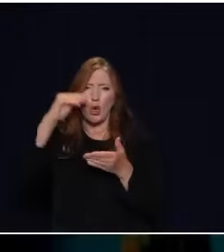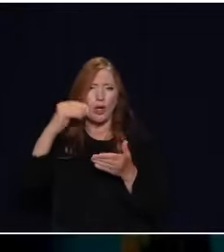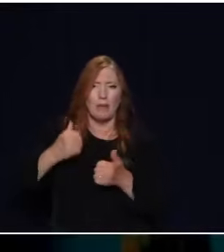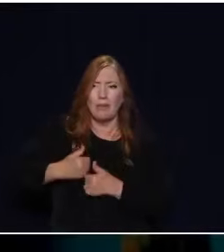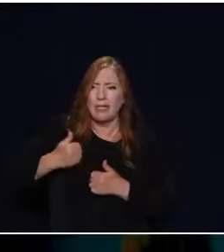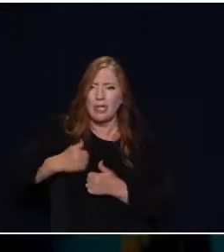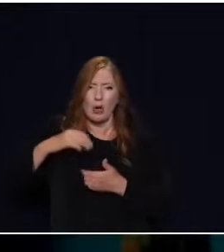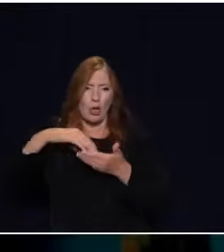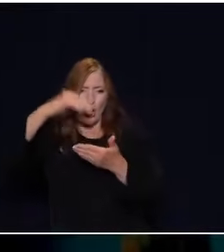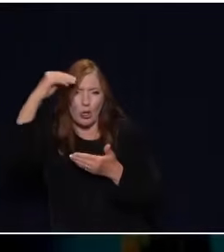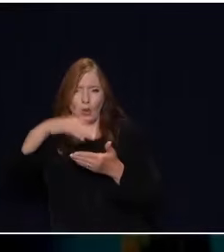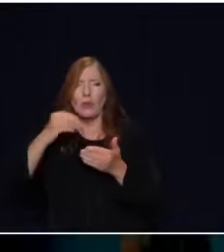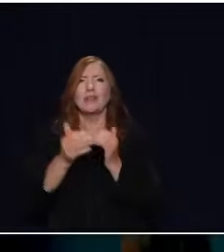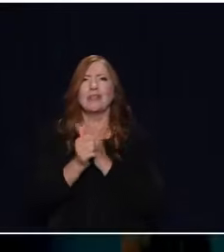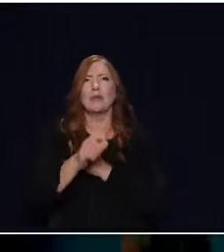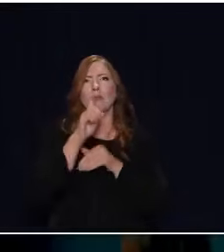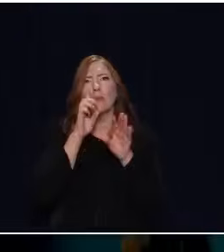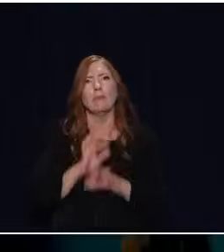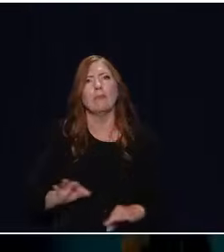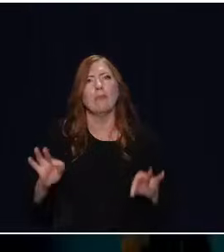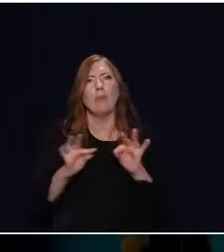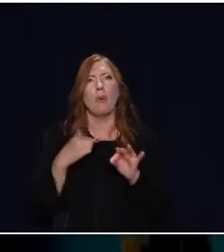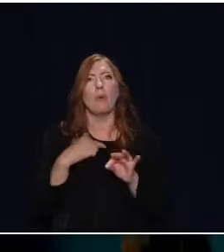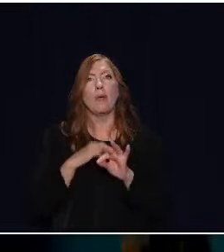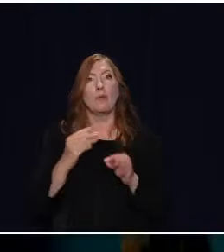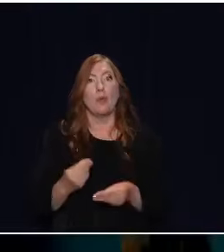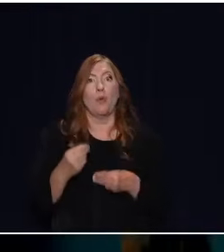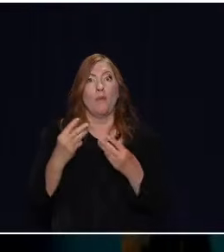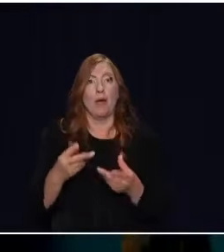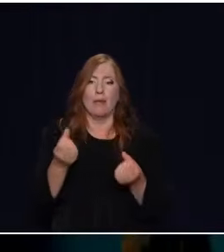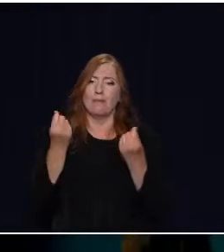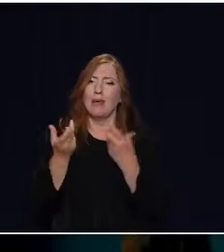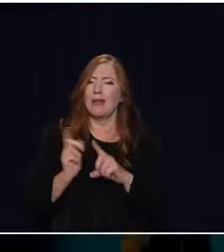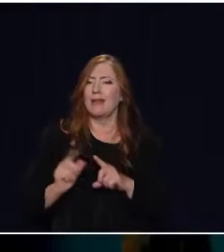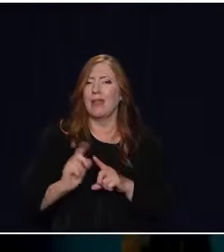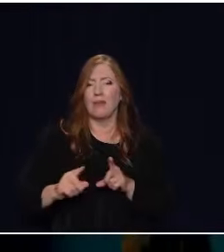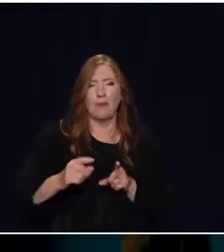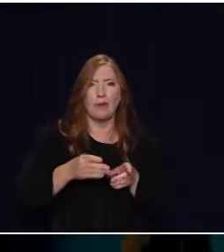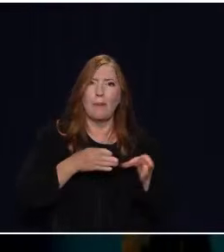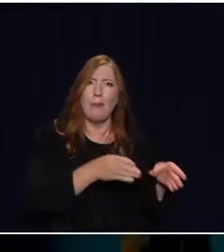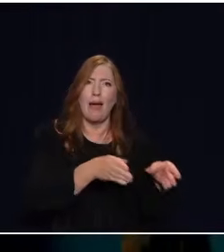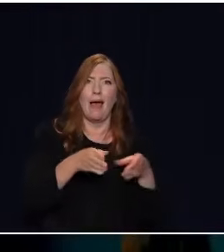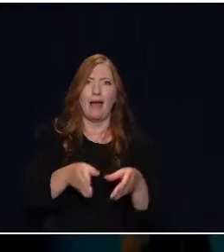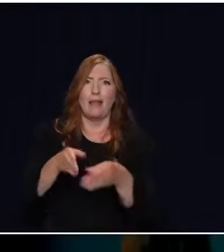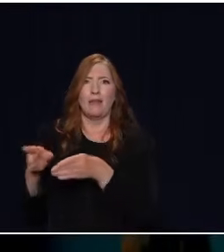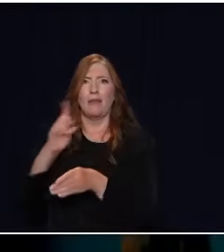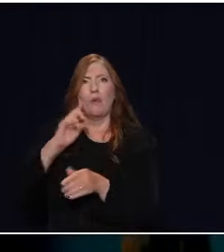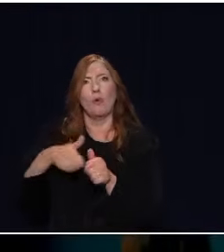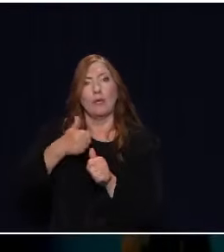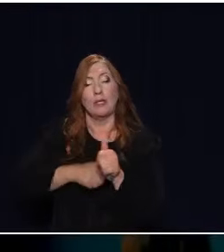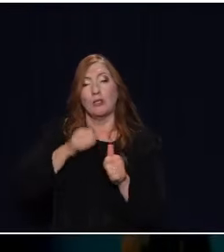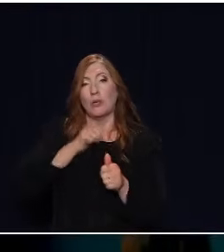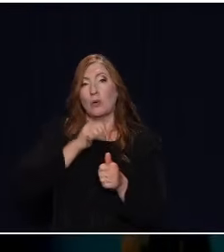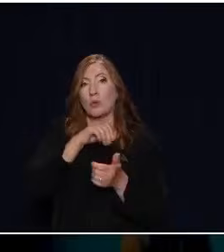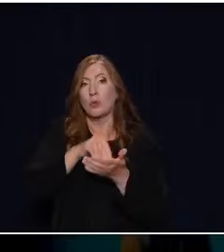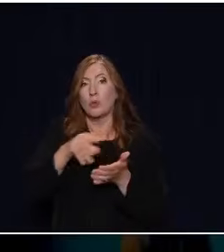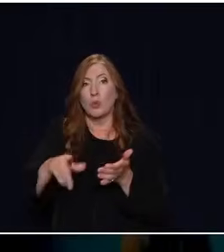PROGRAMS AND GIVE THEM ABILITY TO GET ACCESS TO OUR MILITARY AND LEARN THOSE SKILLS.